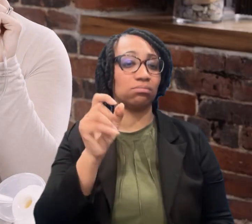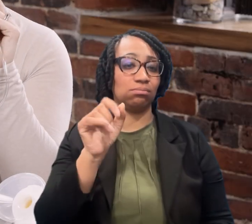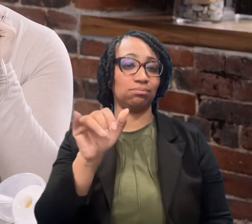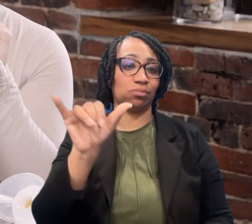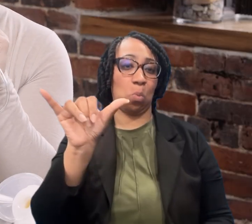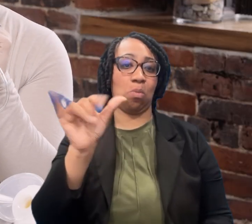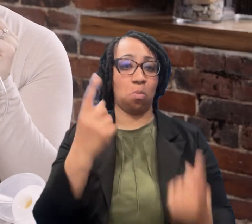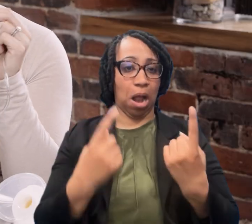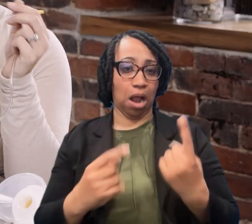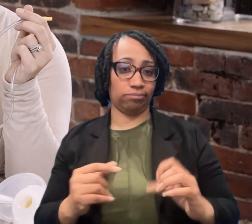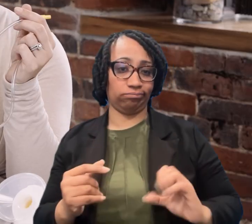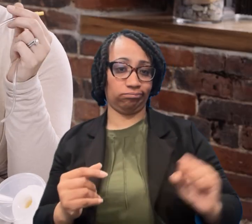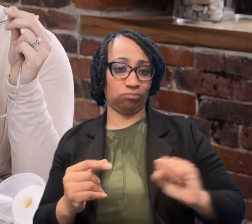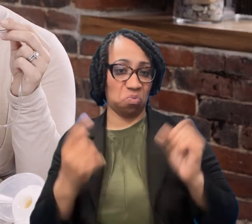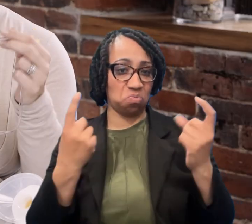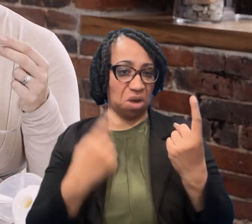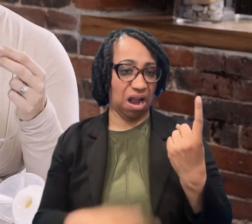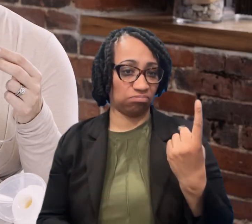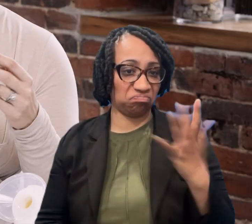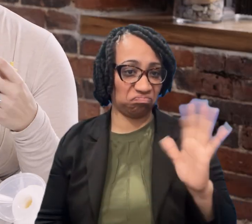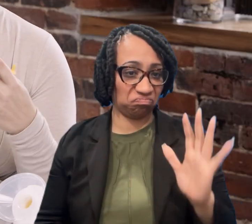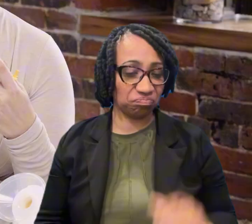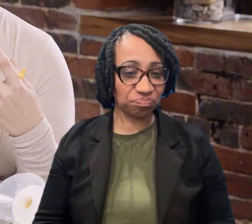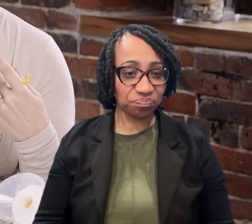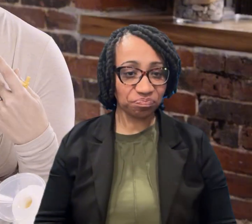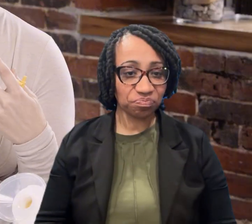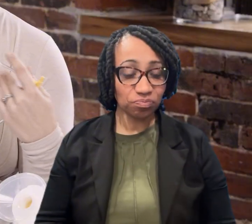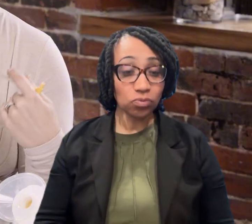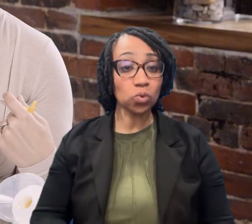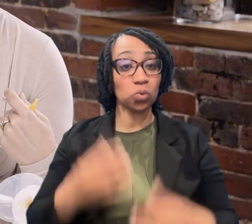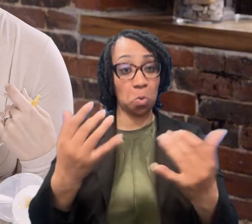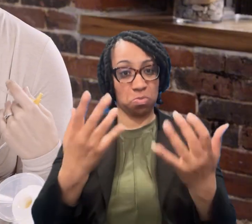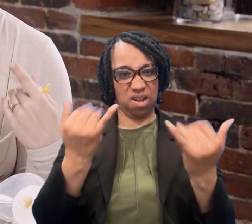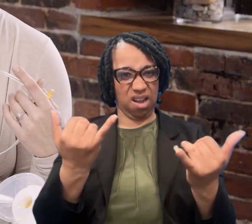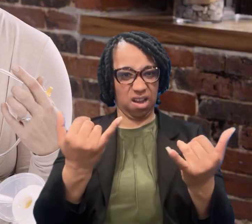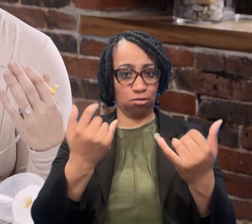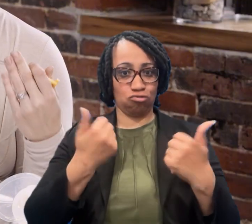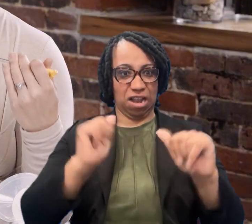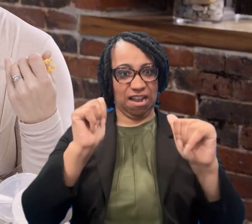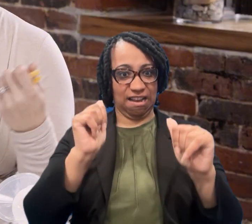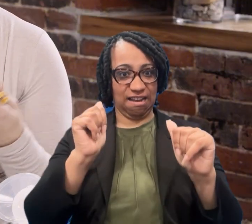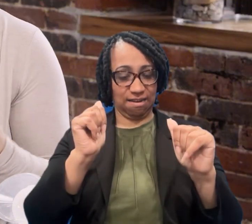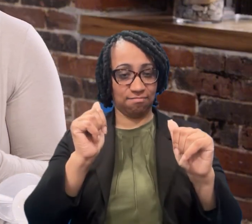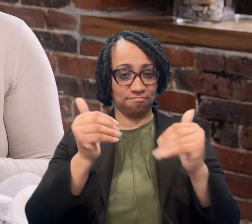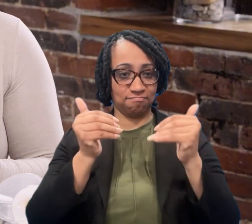going to go between single or double pumping. So pumping one or both sides at the same time. So,